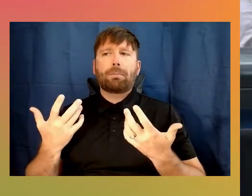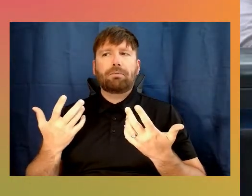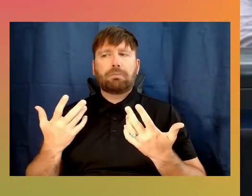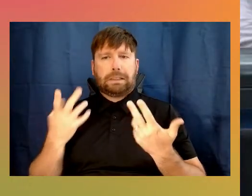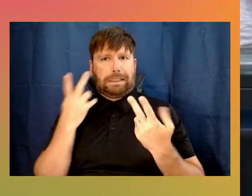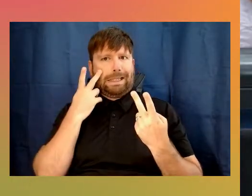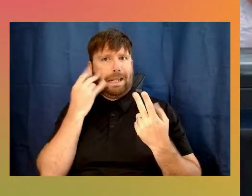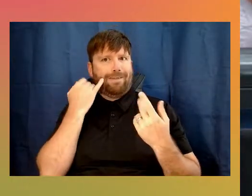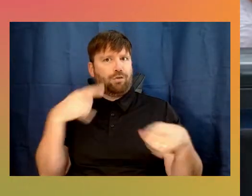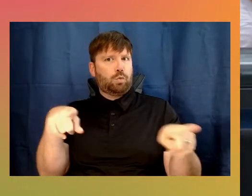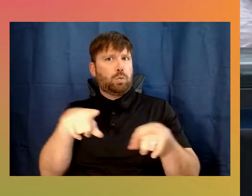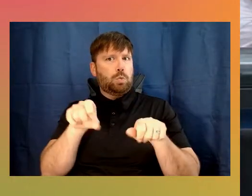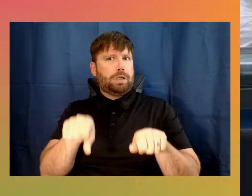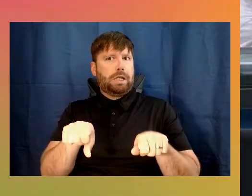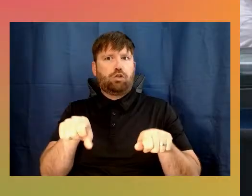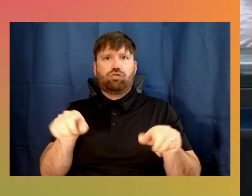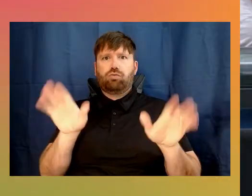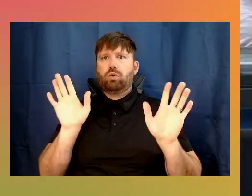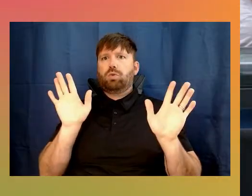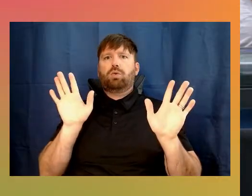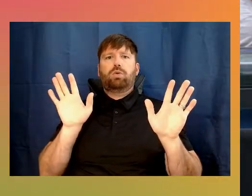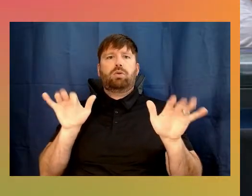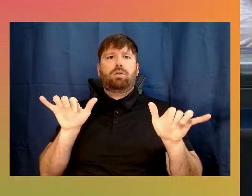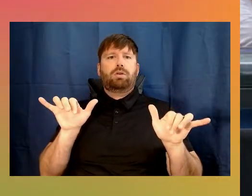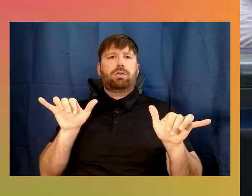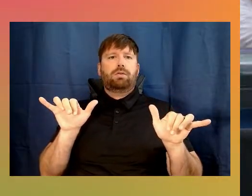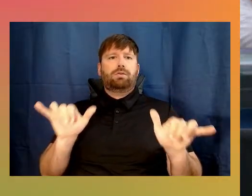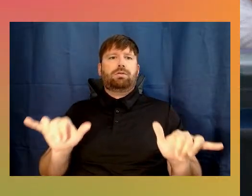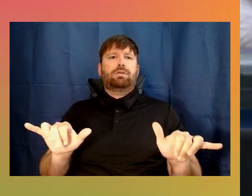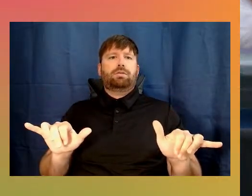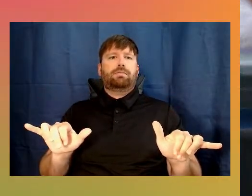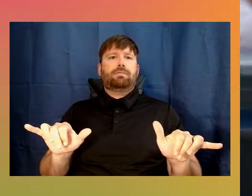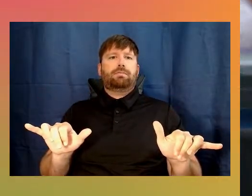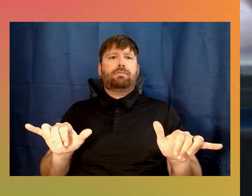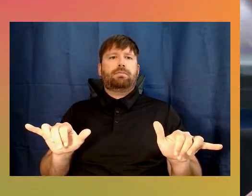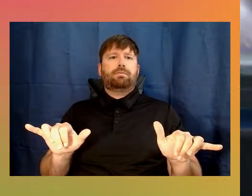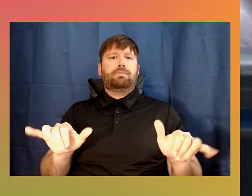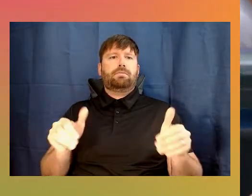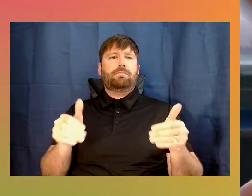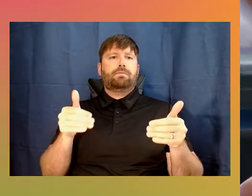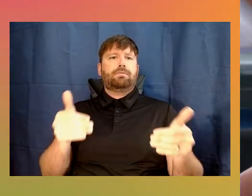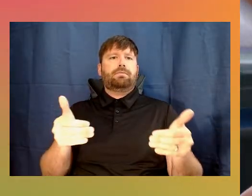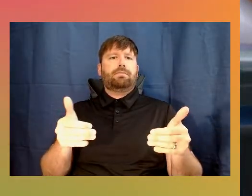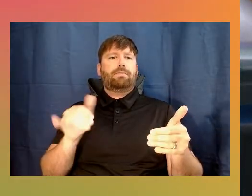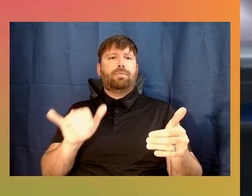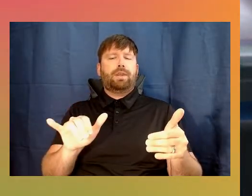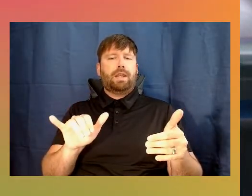OF IT, SEE IF YOU CAN SURRENDER